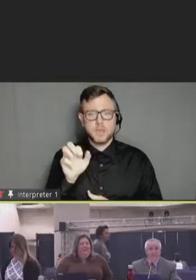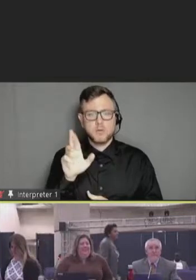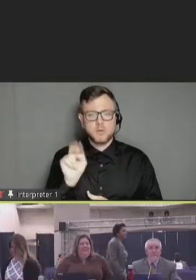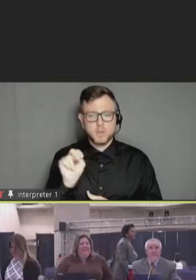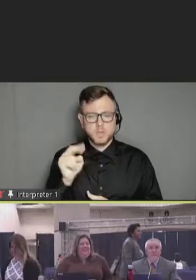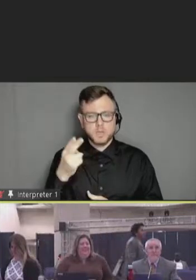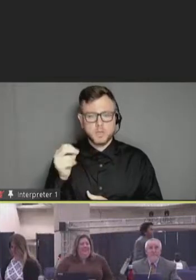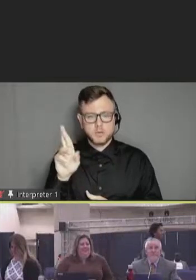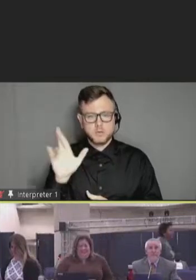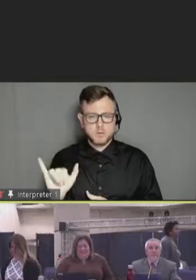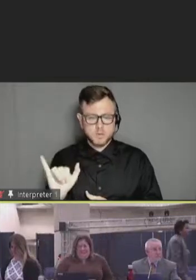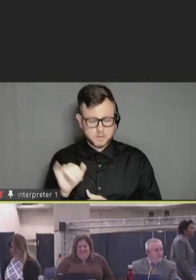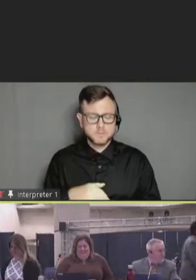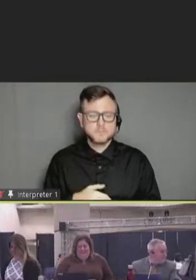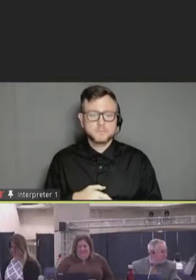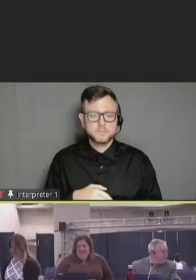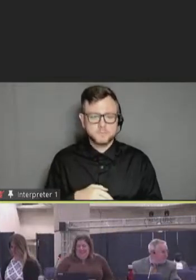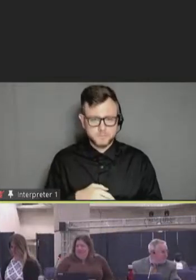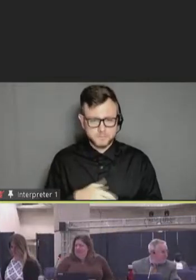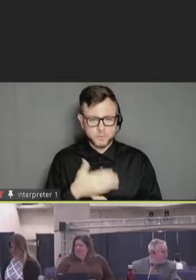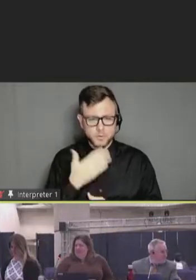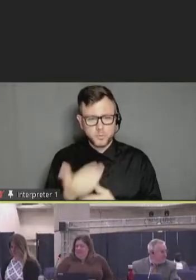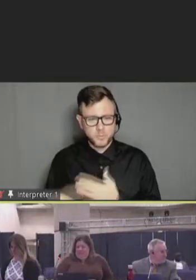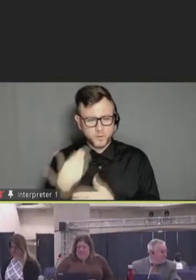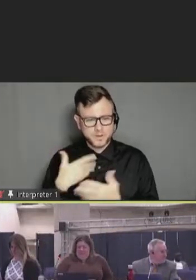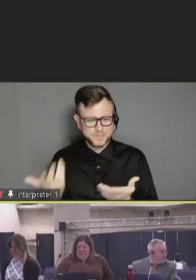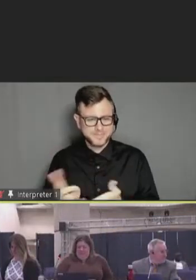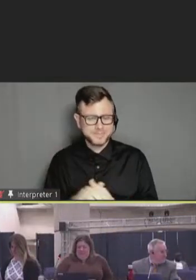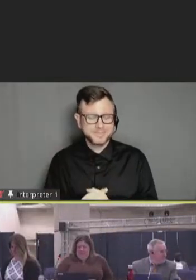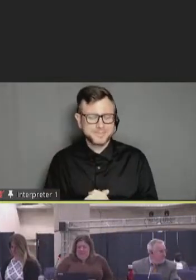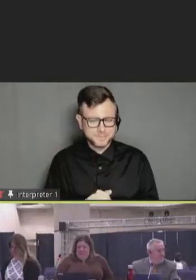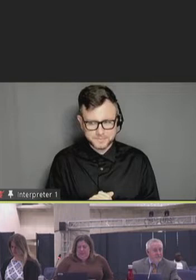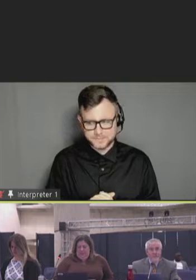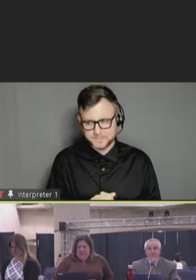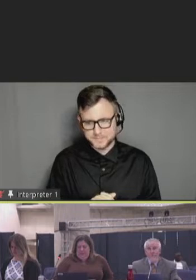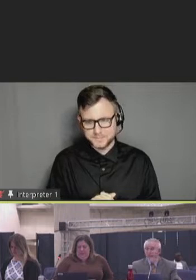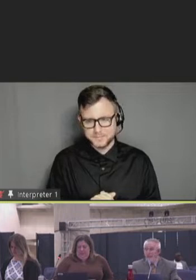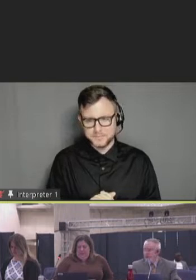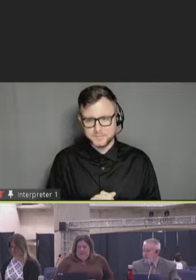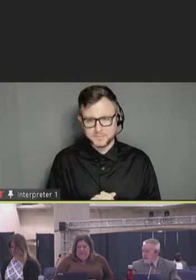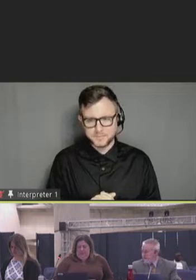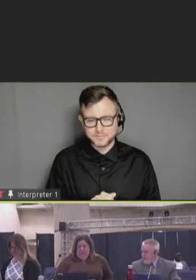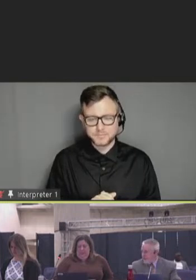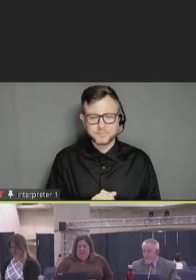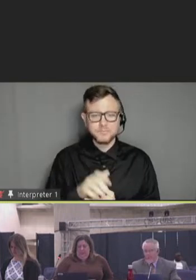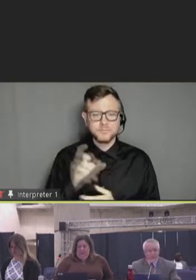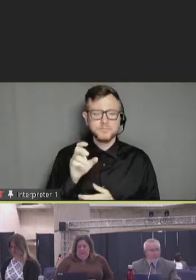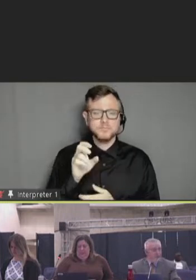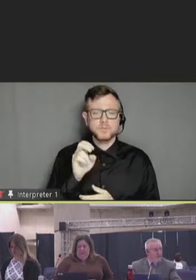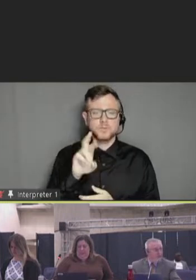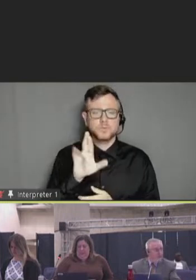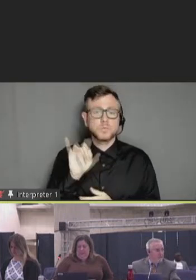Erin Henry: Present. Good morning. Ann Aikin: Good morning. Christine Oshansky?